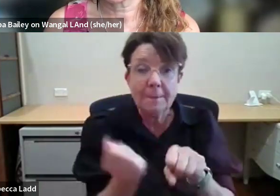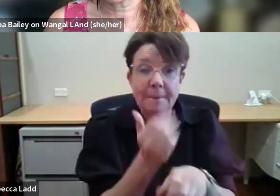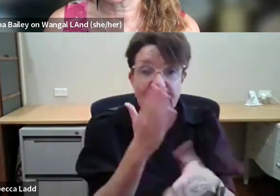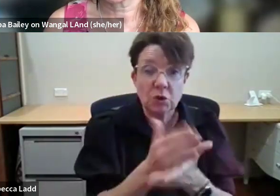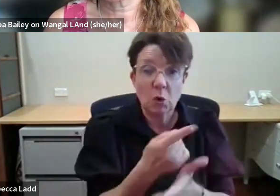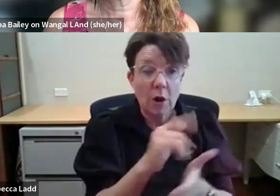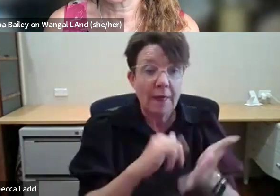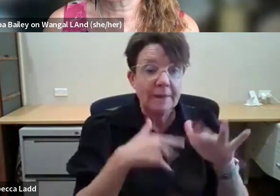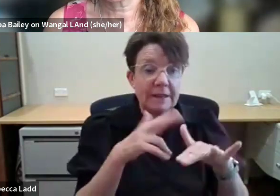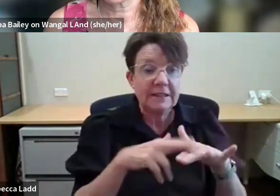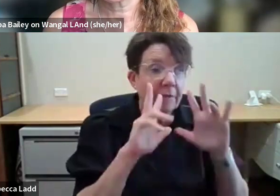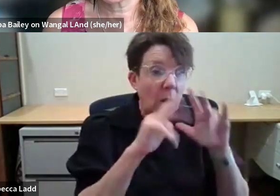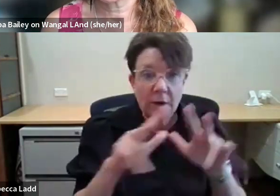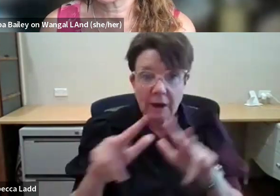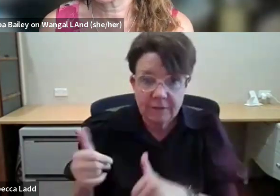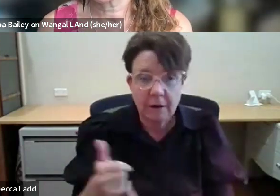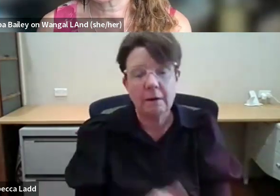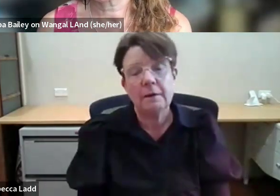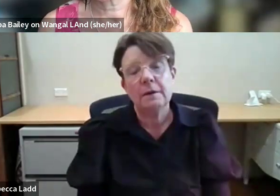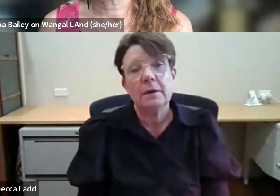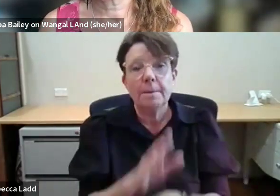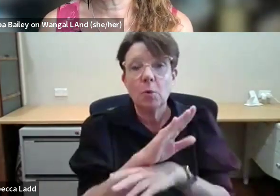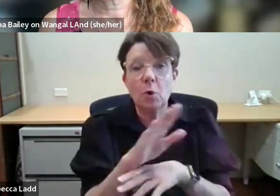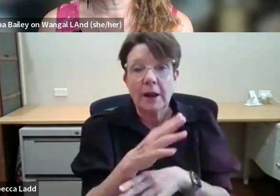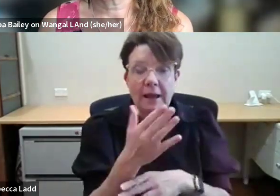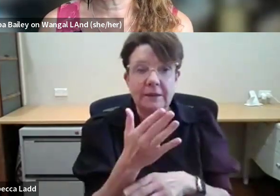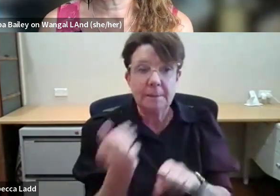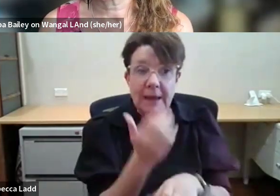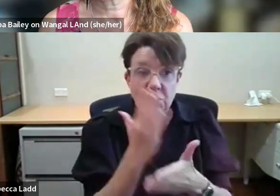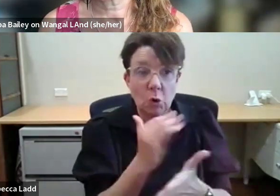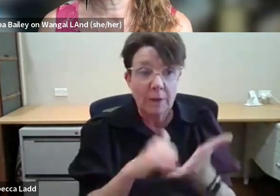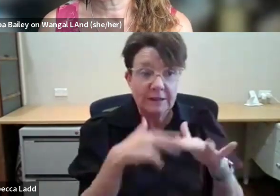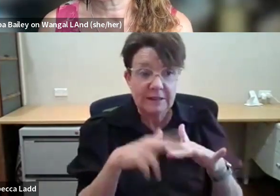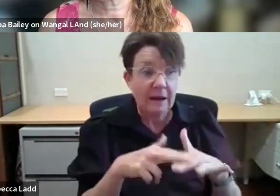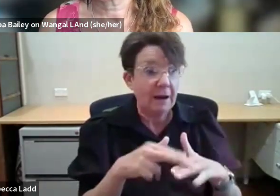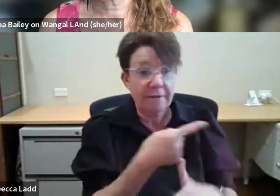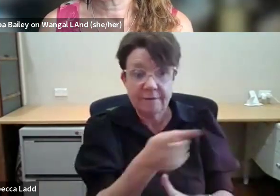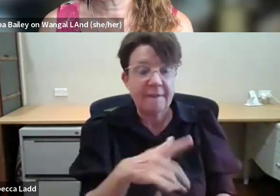sure it staff are empowered, the ability to ensure that the staff feel like they're having